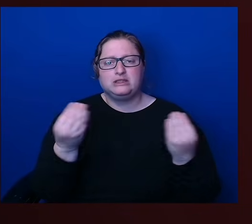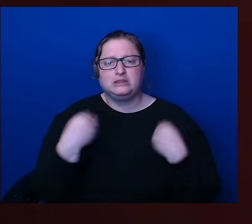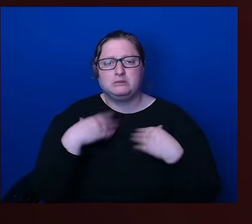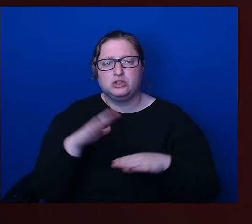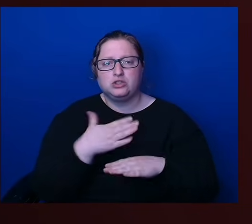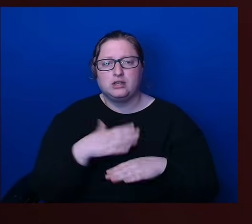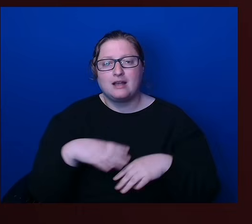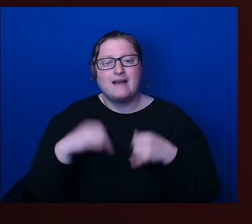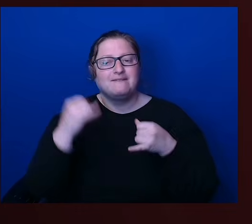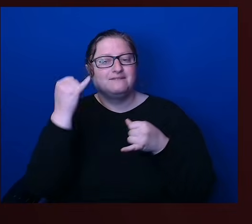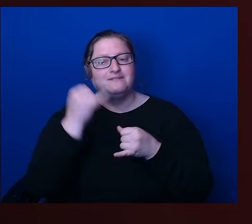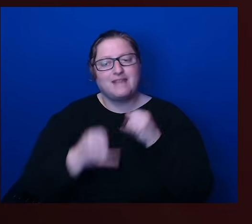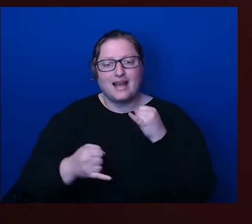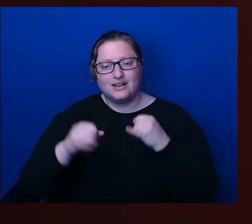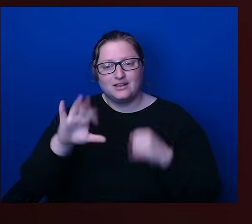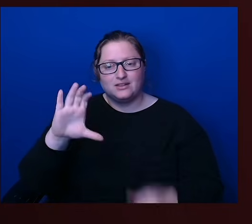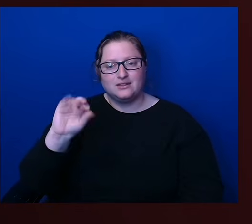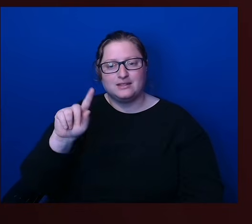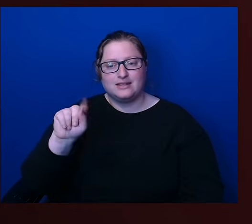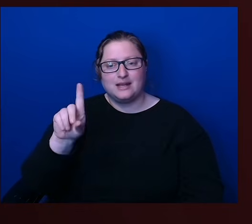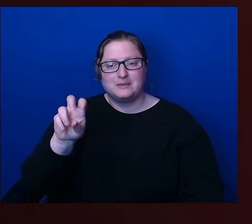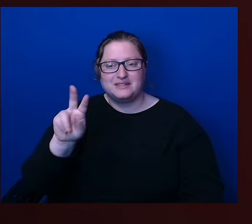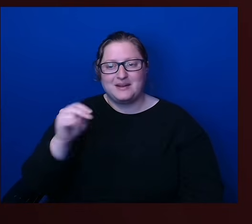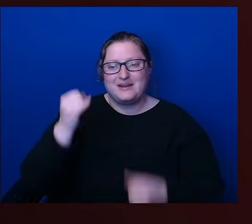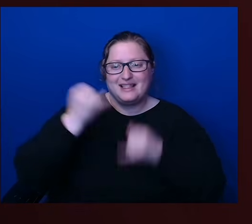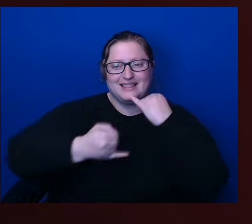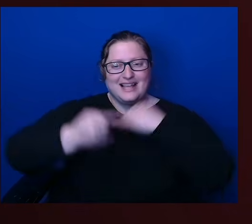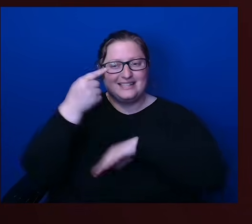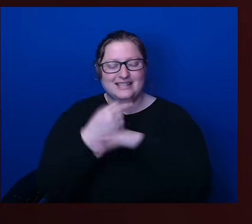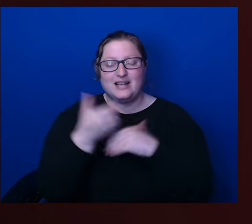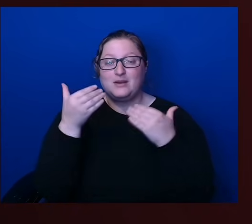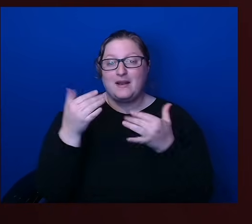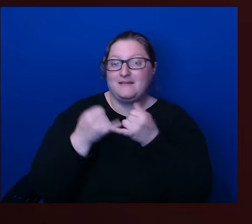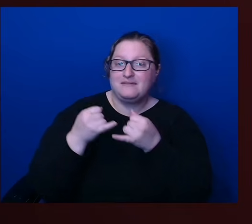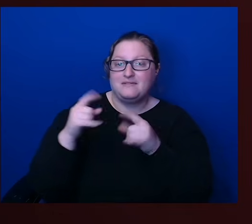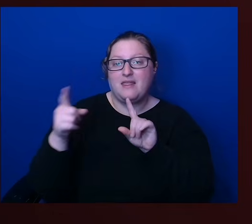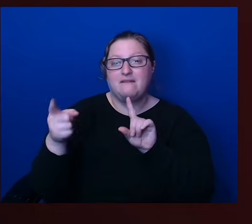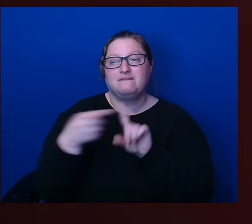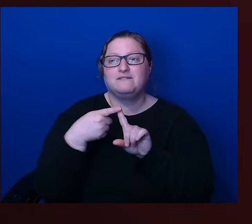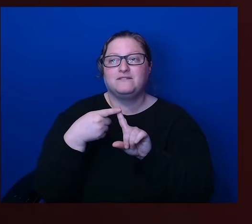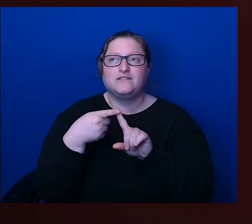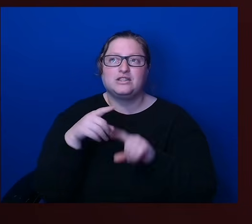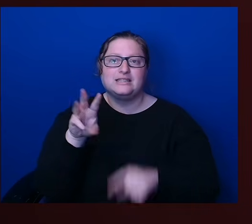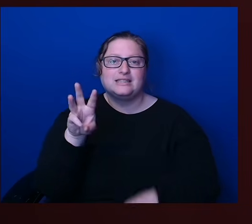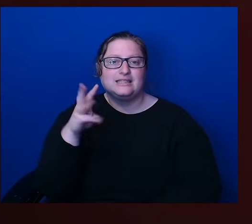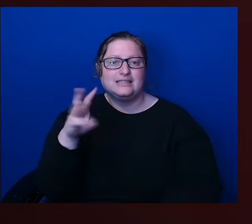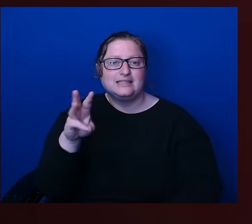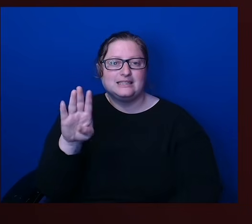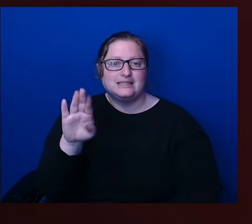The Final Countdown. It's the last day. "Play me the first 16 bars of